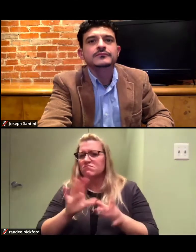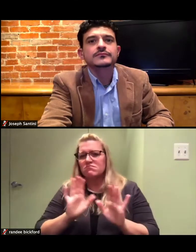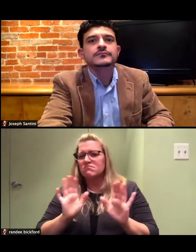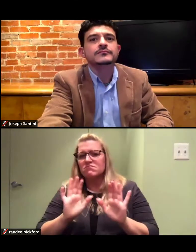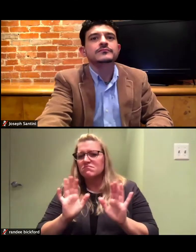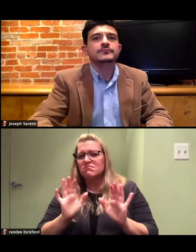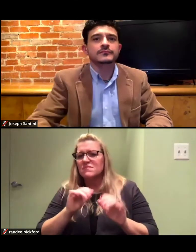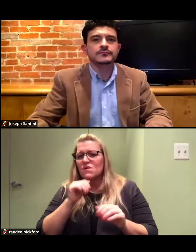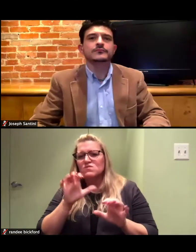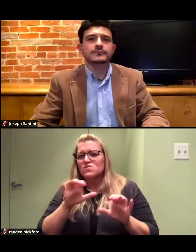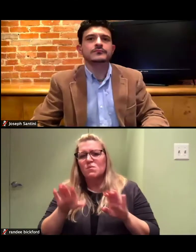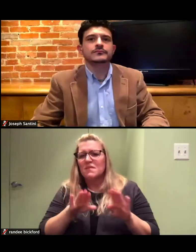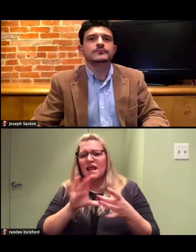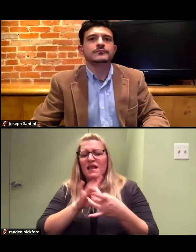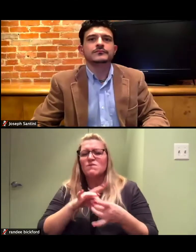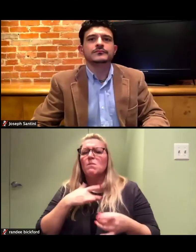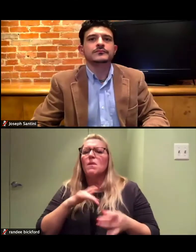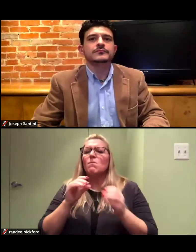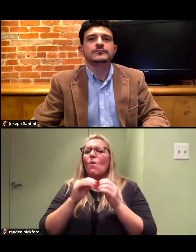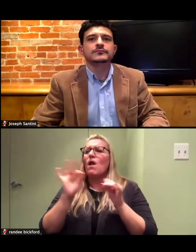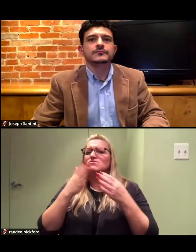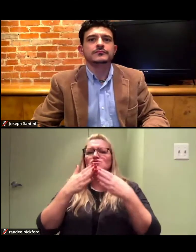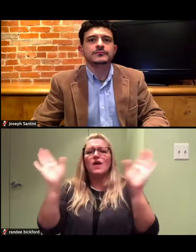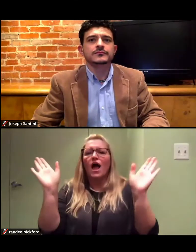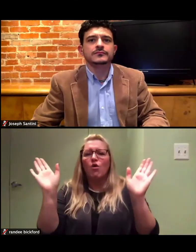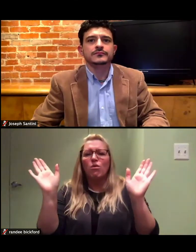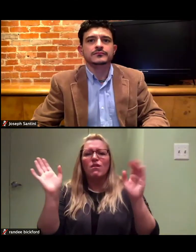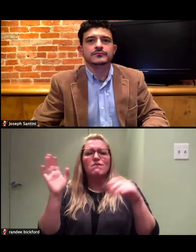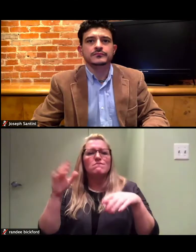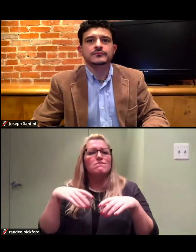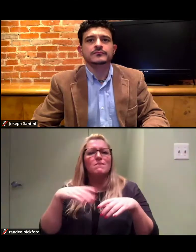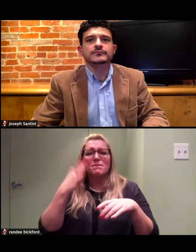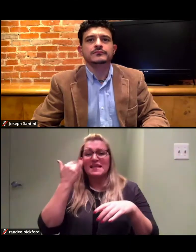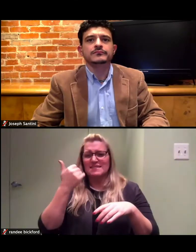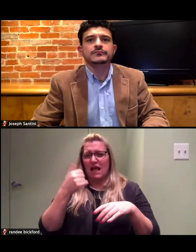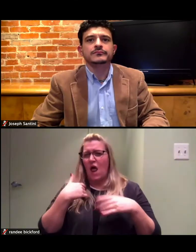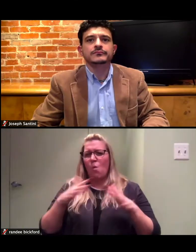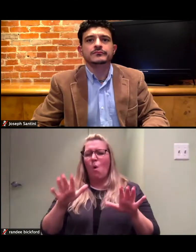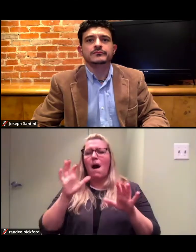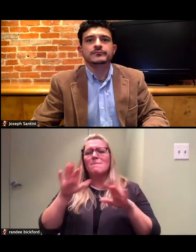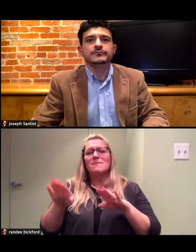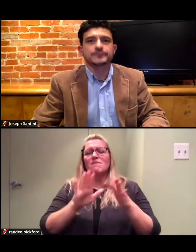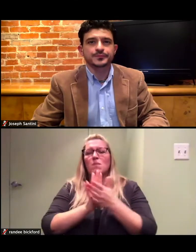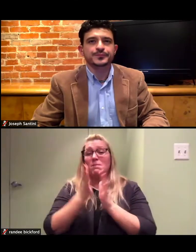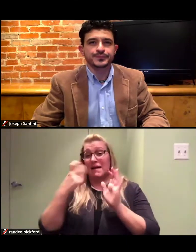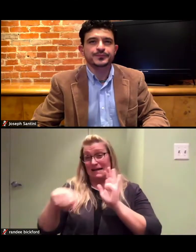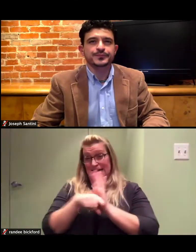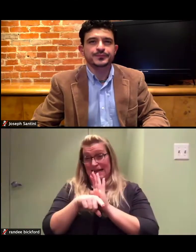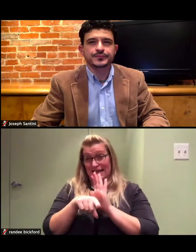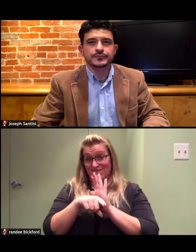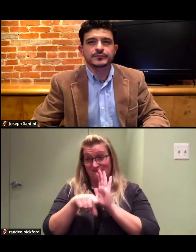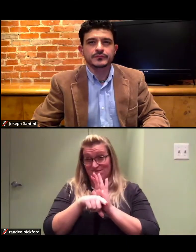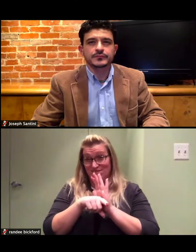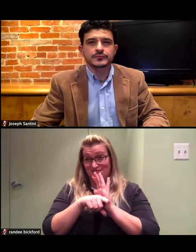Yeah, I tend not to relate money to behavior. more just general activities because I don't want